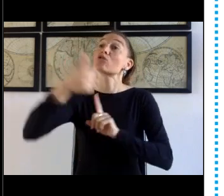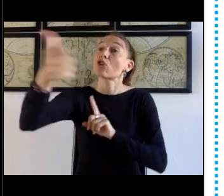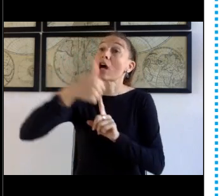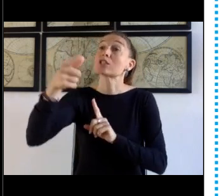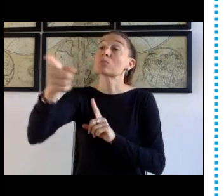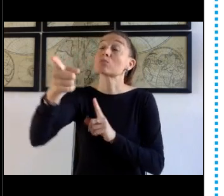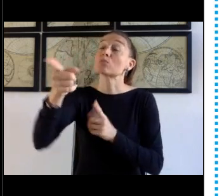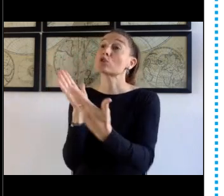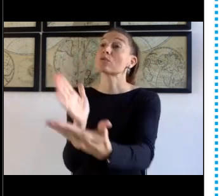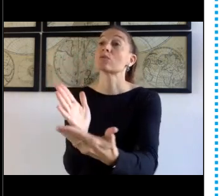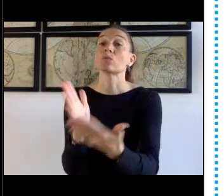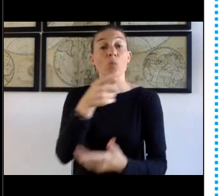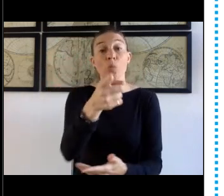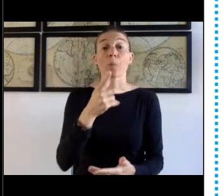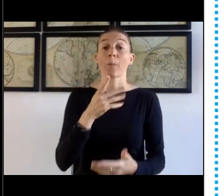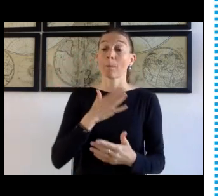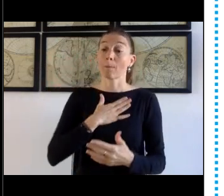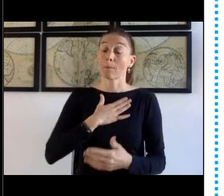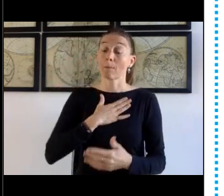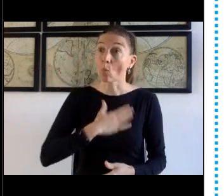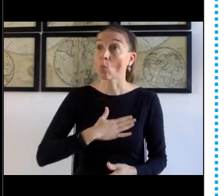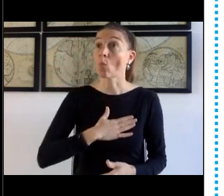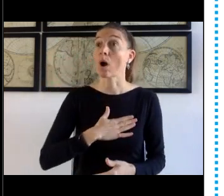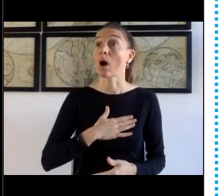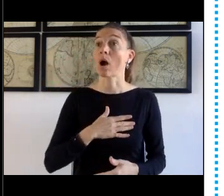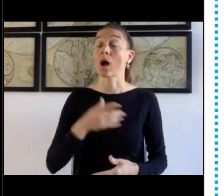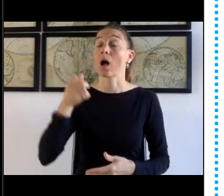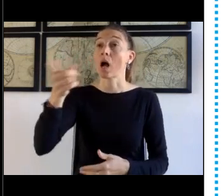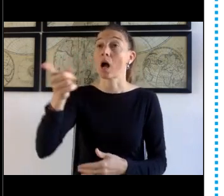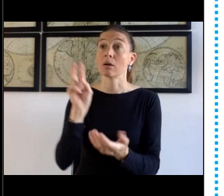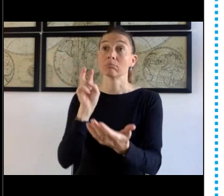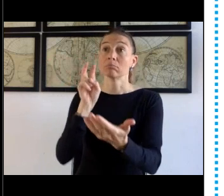For example, the app of Deutsche Bank has to be accessible.